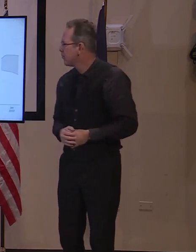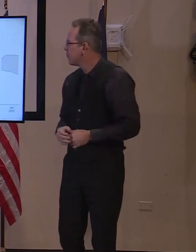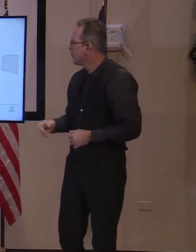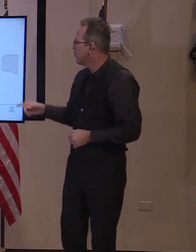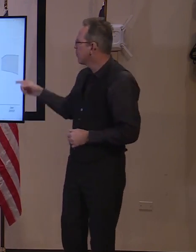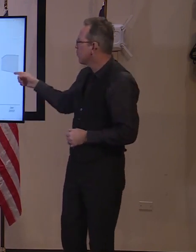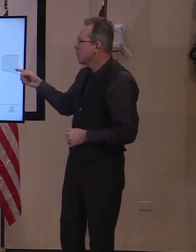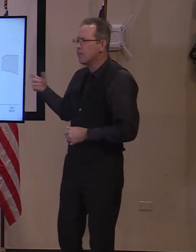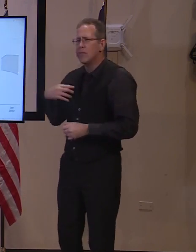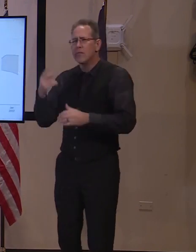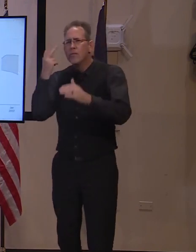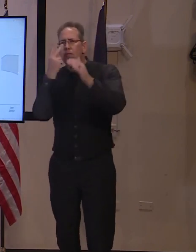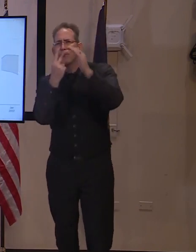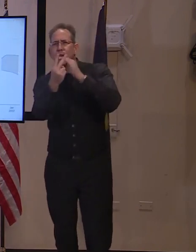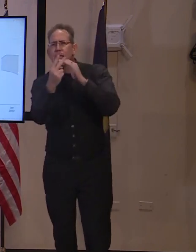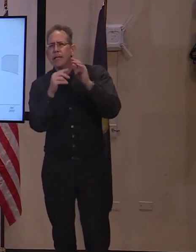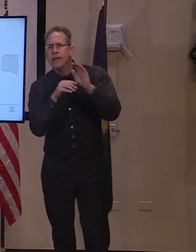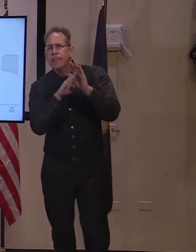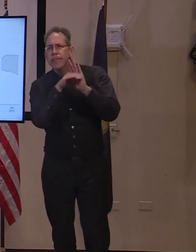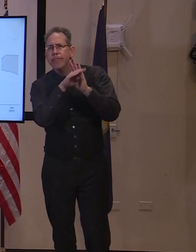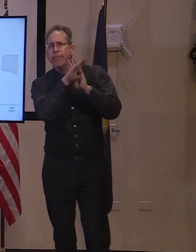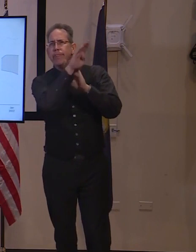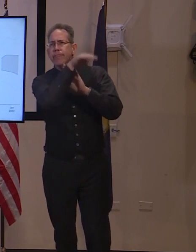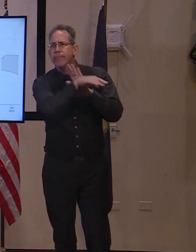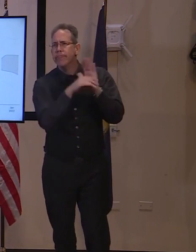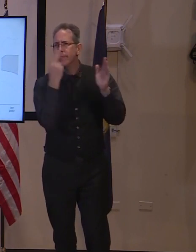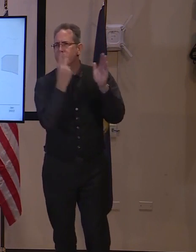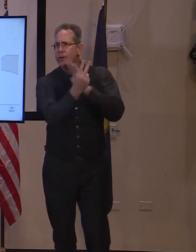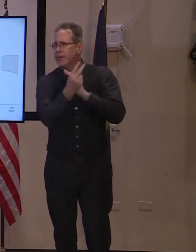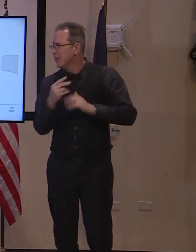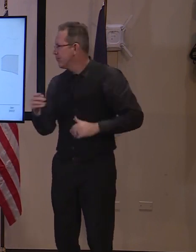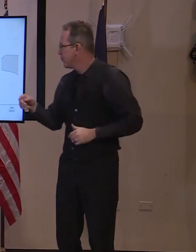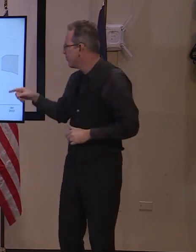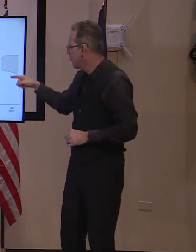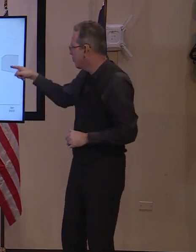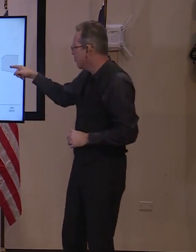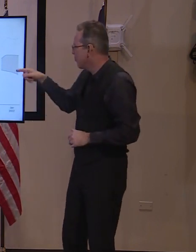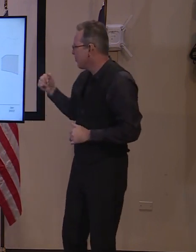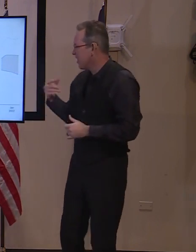modeling slide. That basically is the same story, uh, that we've seen over